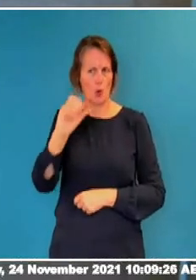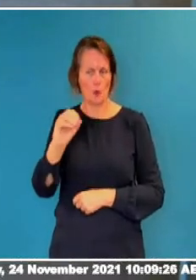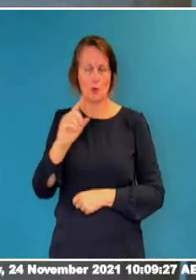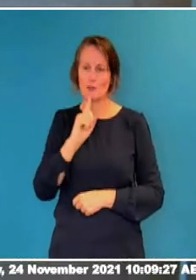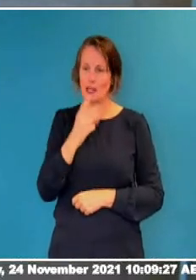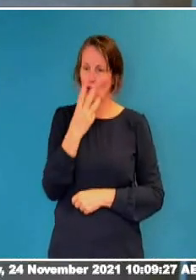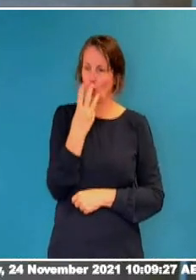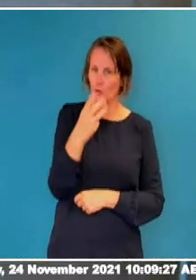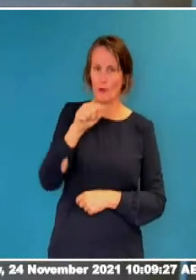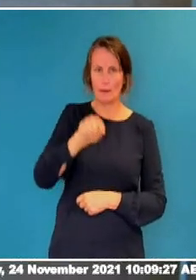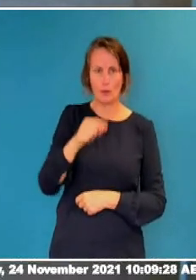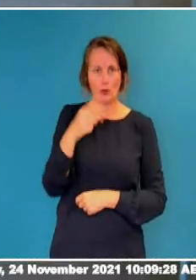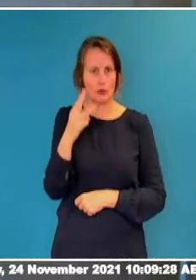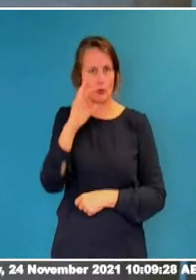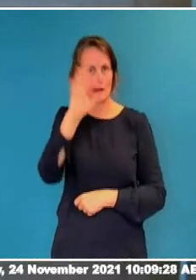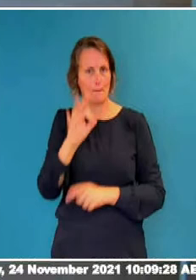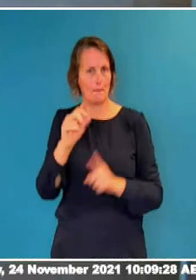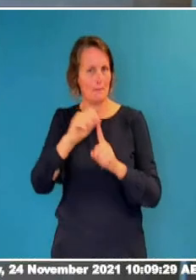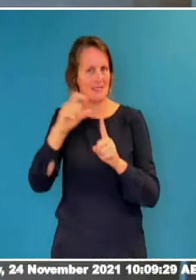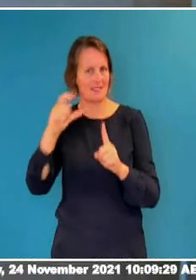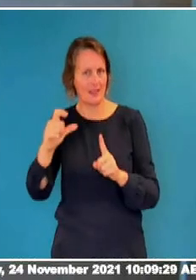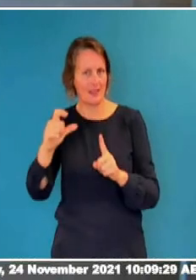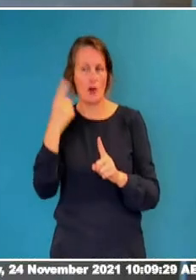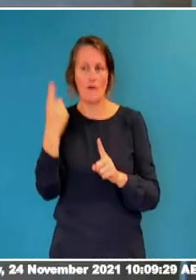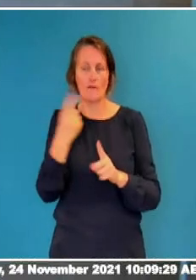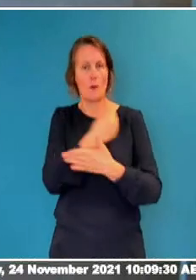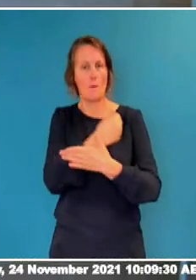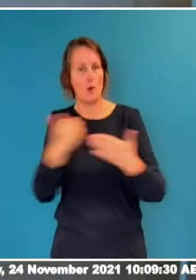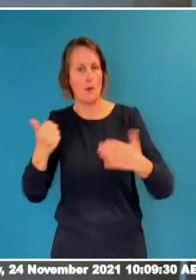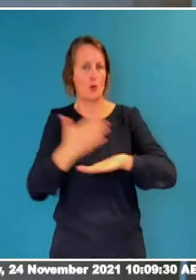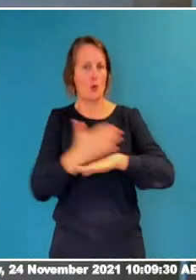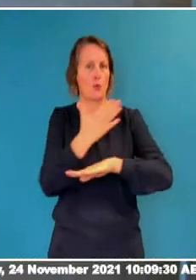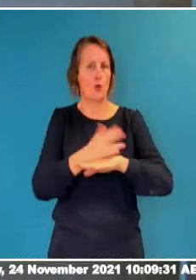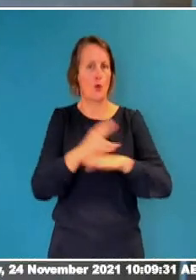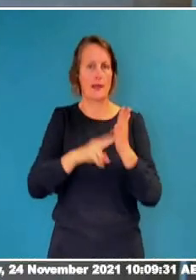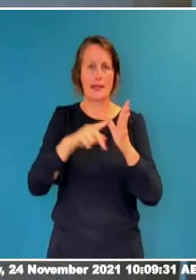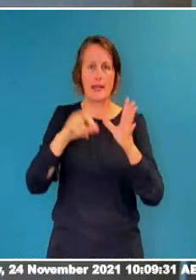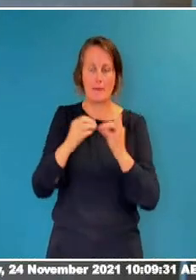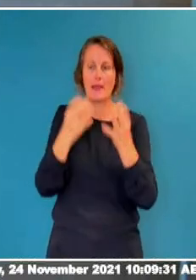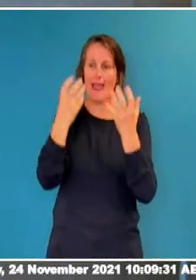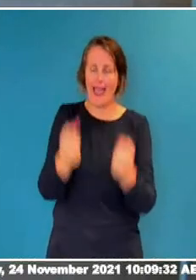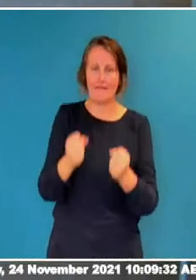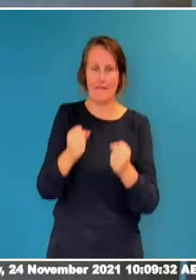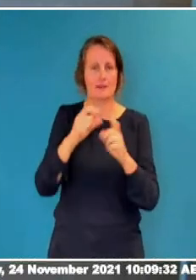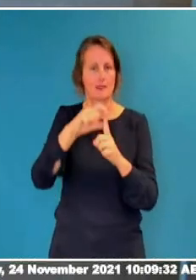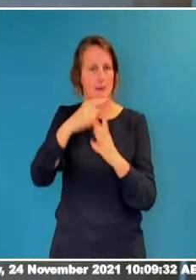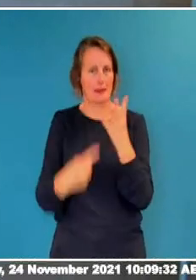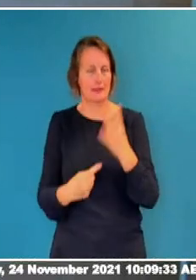per cent of NAB's permanent employees identify as a person with disability? That's correct.